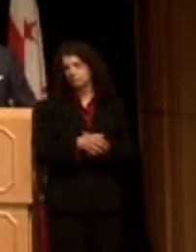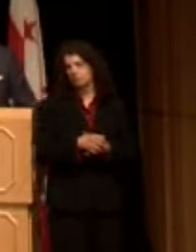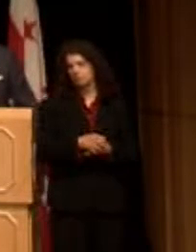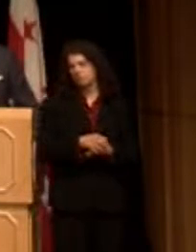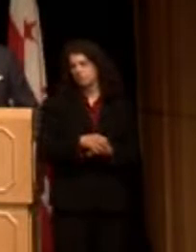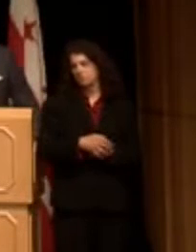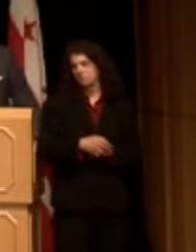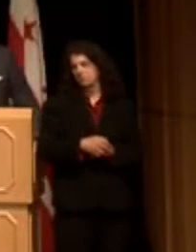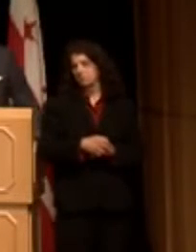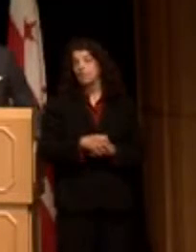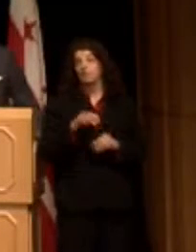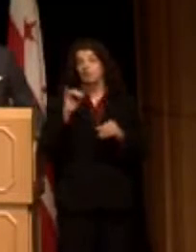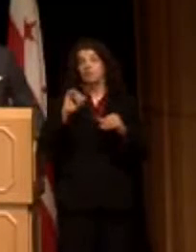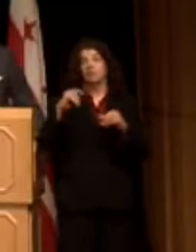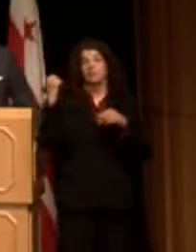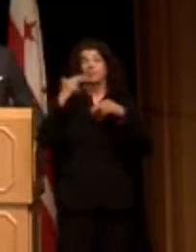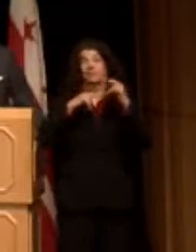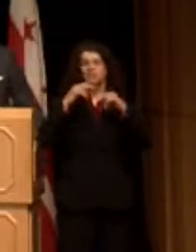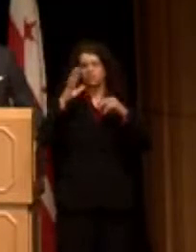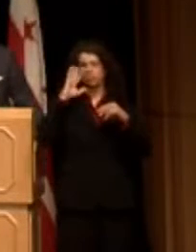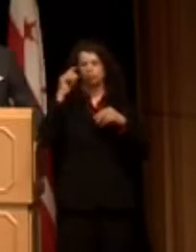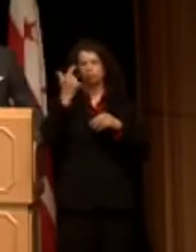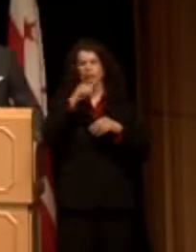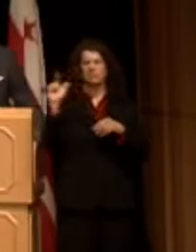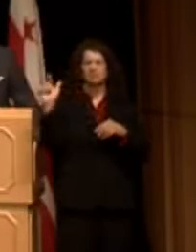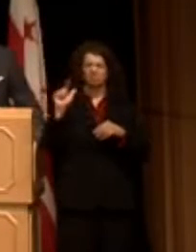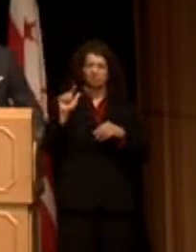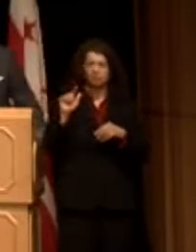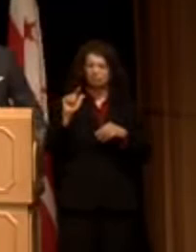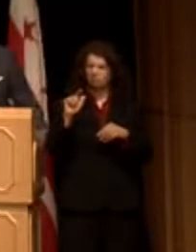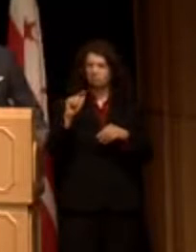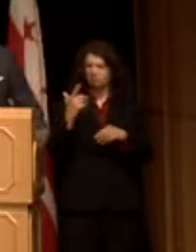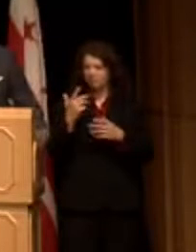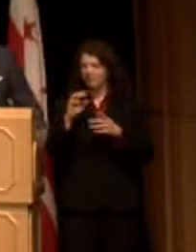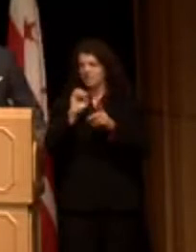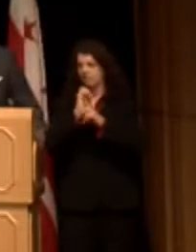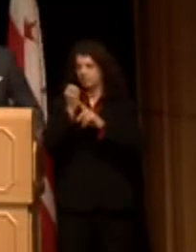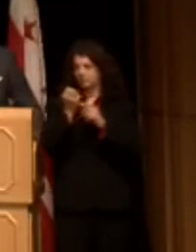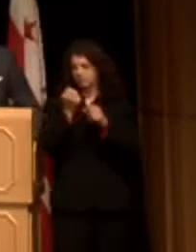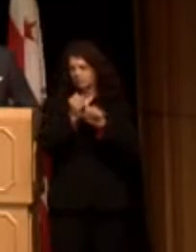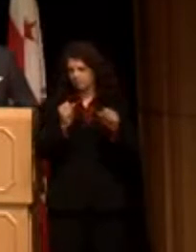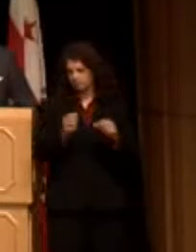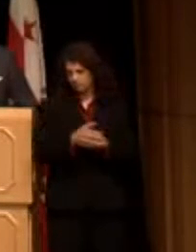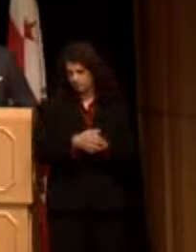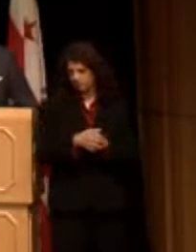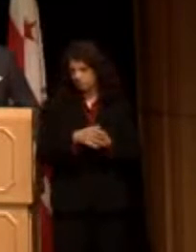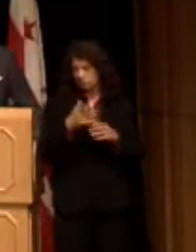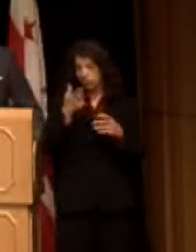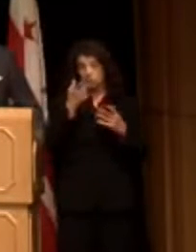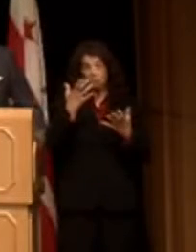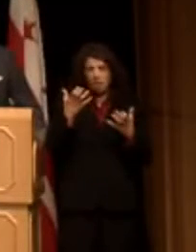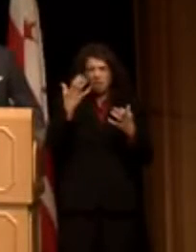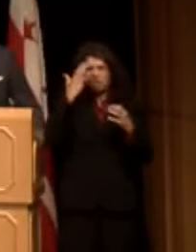PROJECTS WILL BE ON OUR WEBSITE. WE LOOK FORWARD TO CONTINUING TO WORK WITH YOU AND OUR COMMUNITIES ON THE DEVELOPMENT